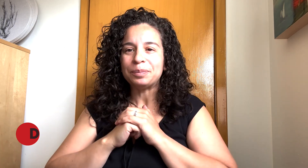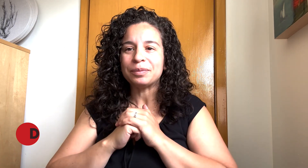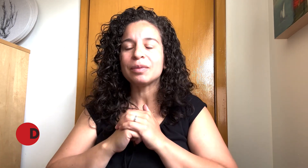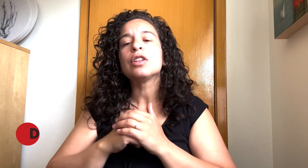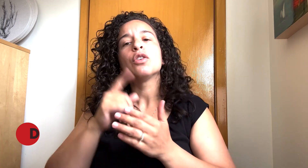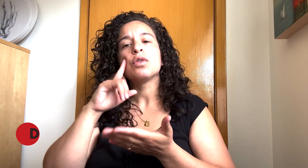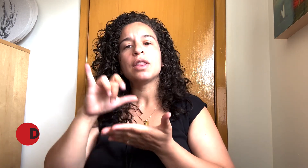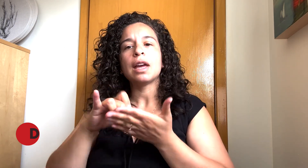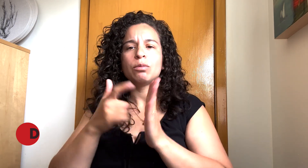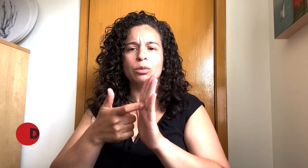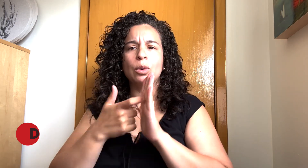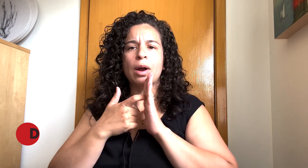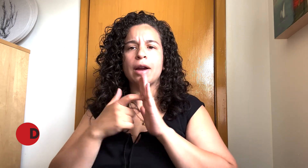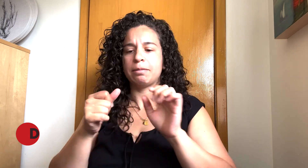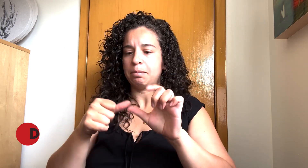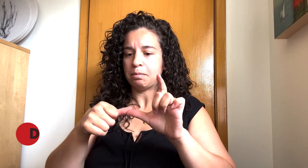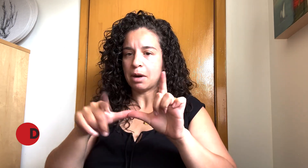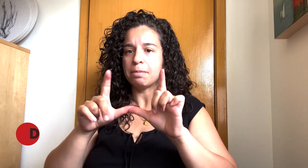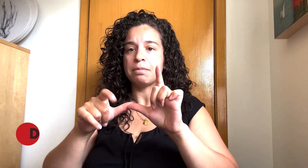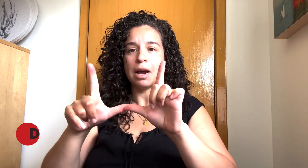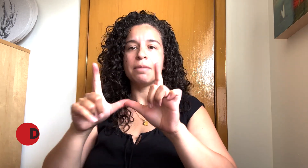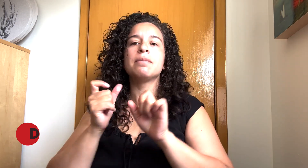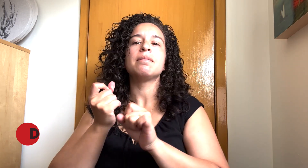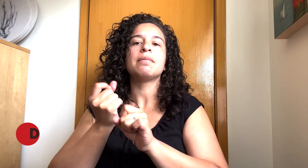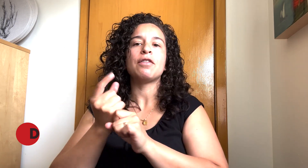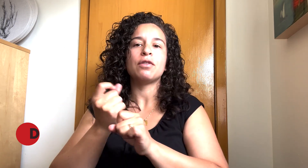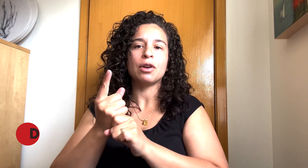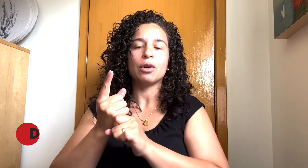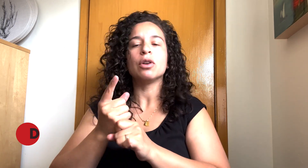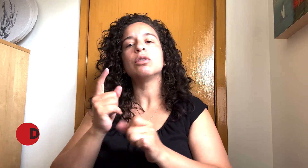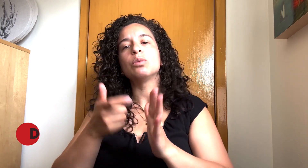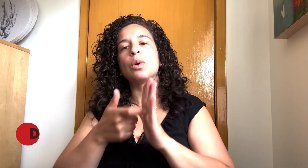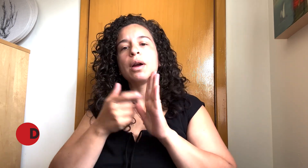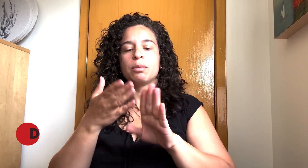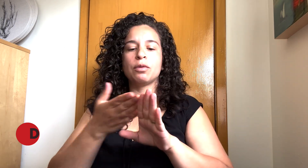Annual renewal is required with professional development